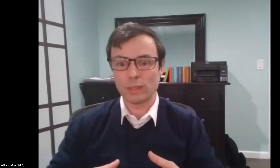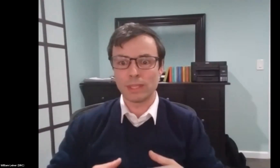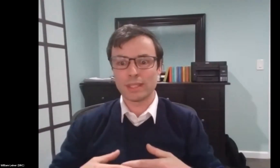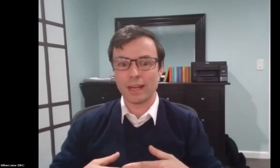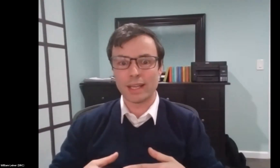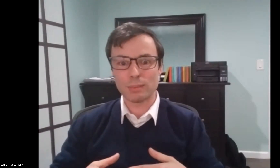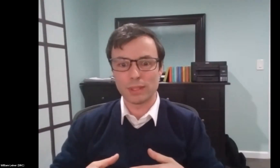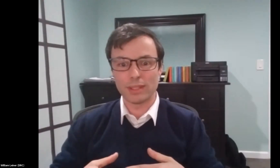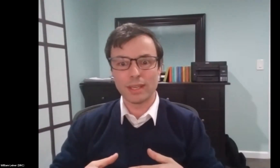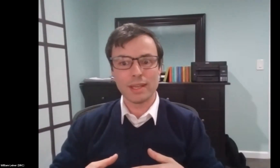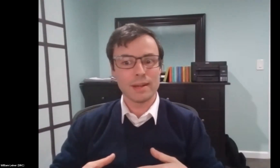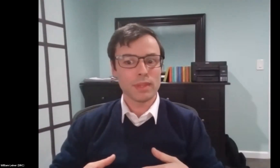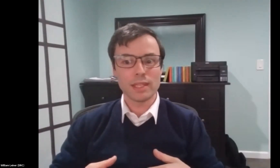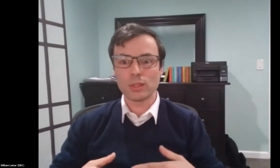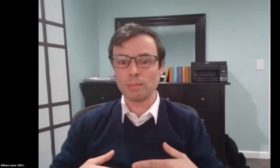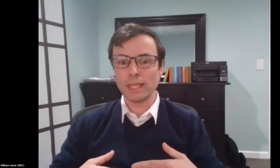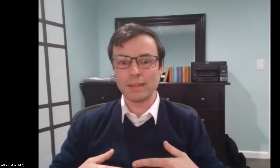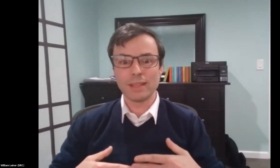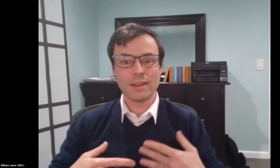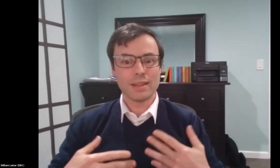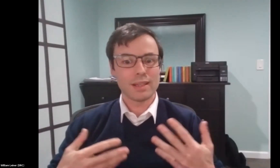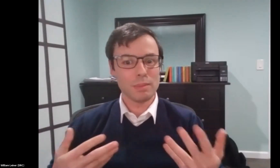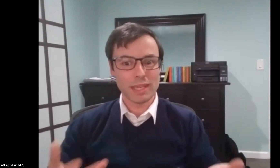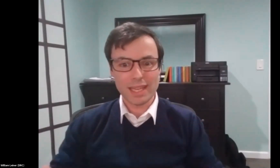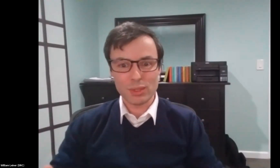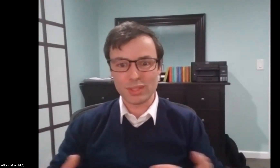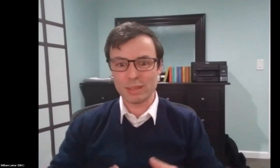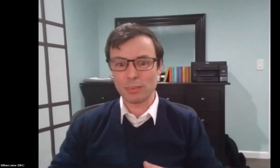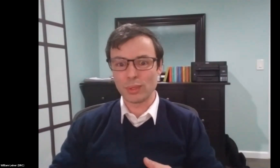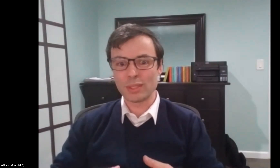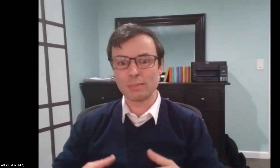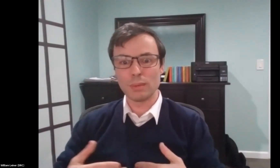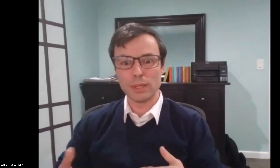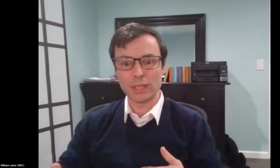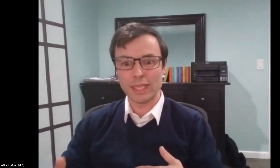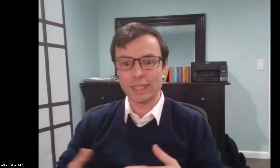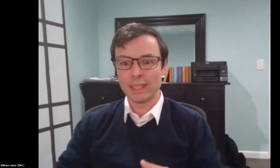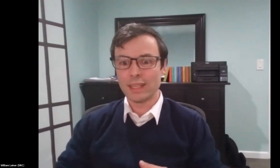either. Support person can be anyone who can assist a patient with a disability meaning access care and